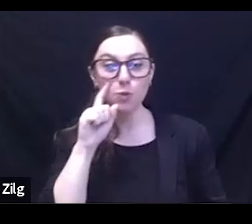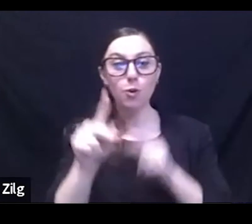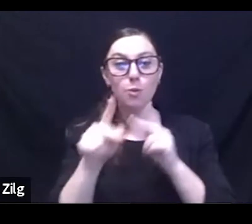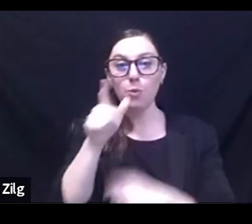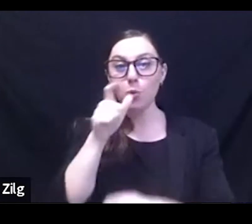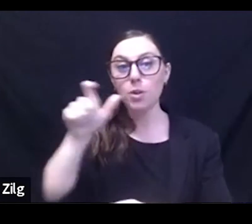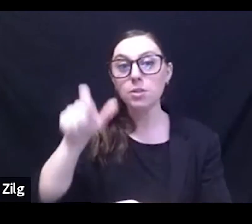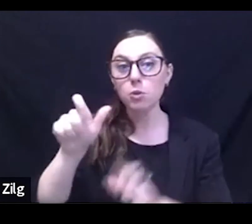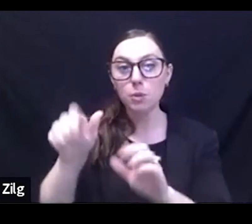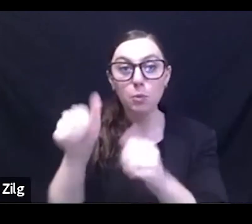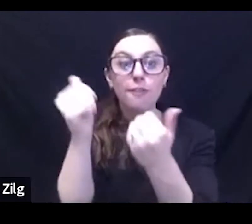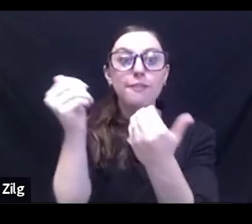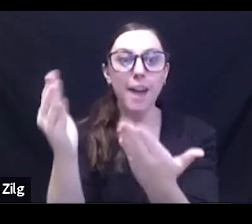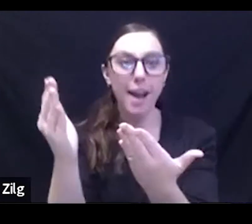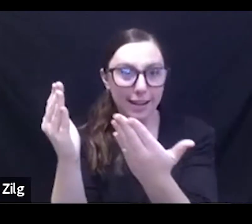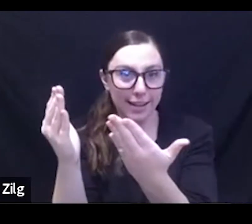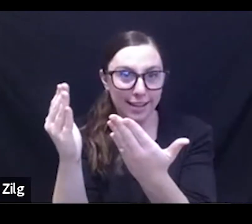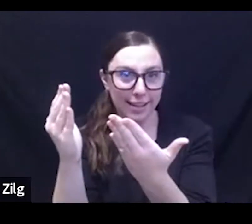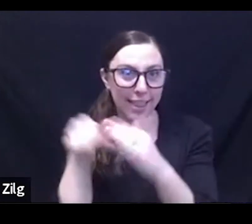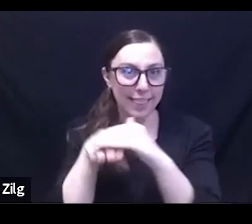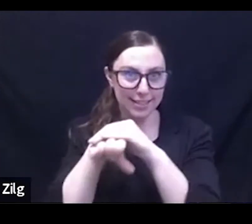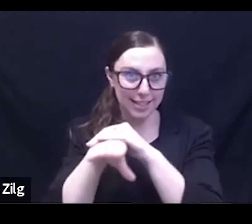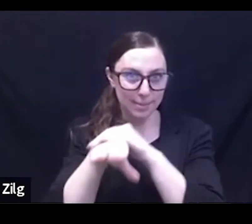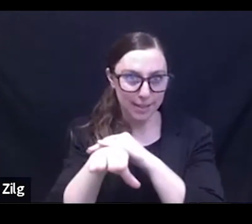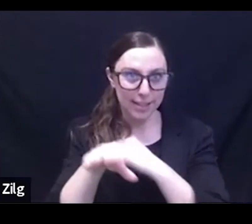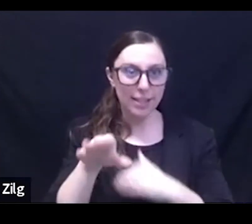providing the accessibility.